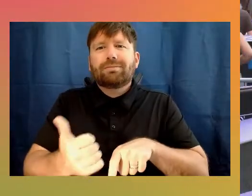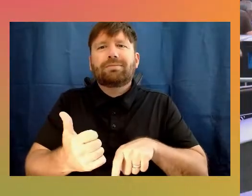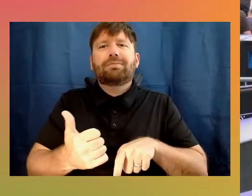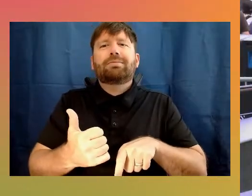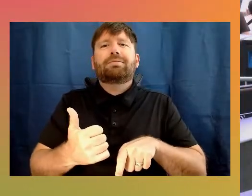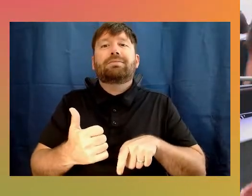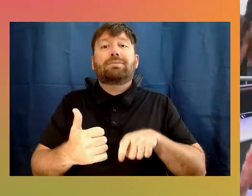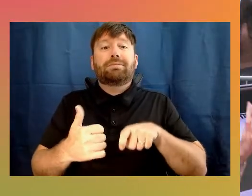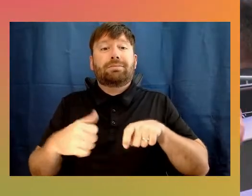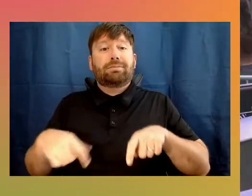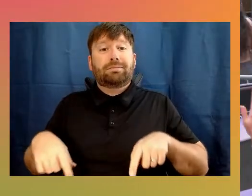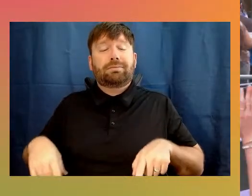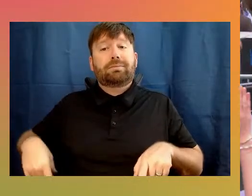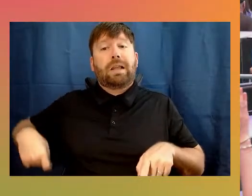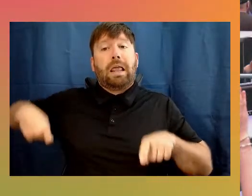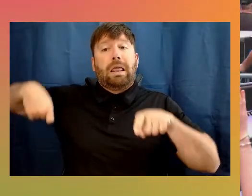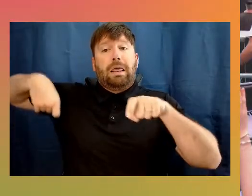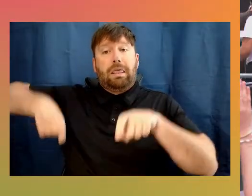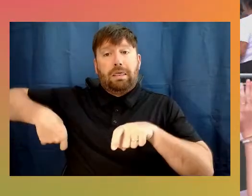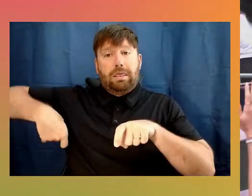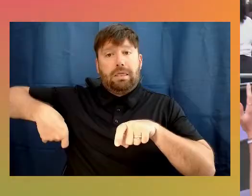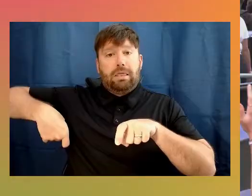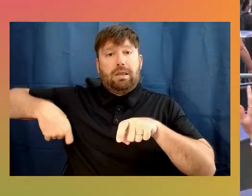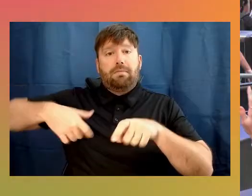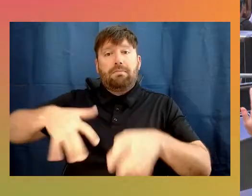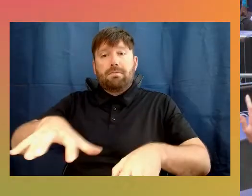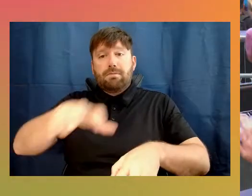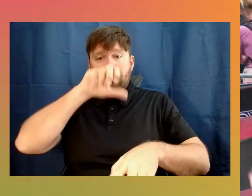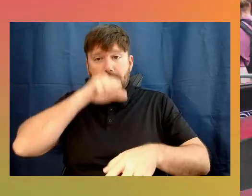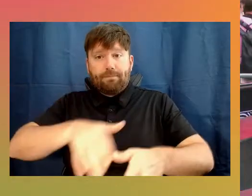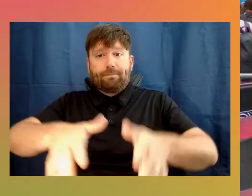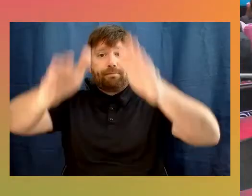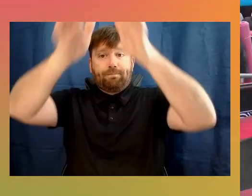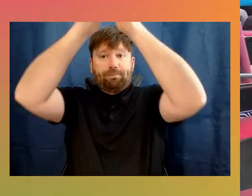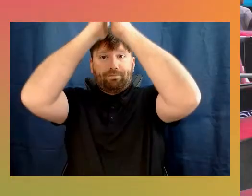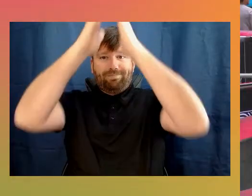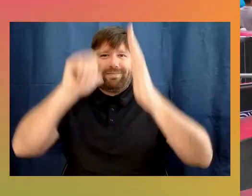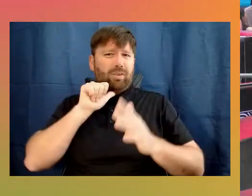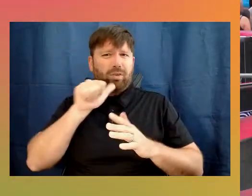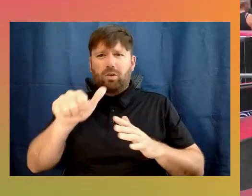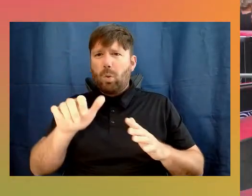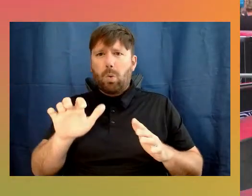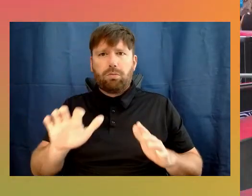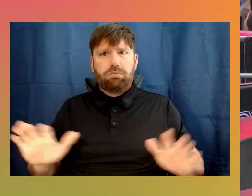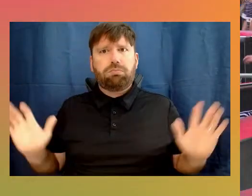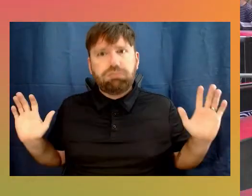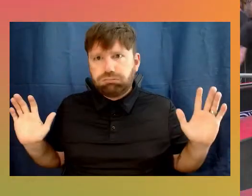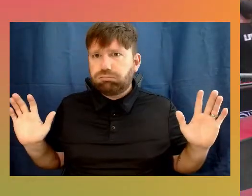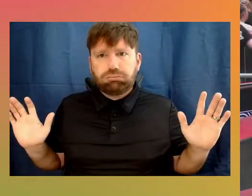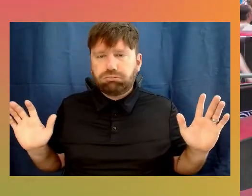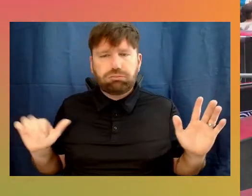MOVE YOUR BELLY.